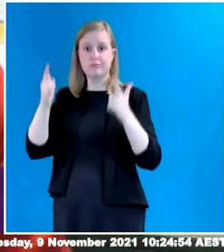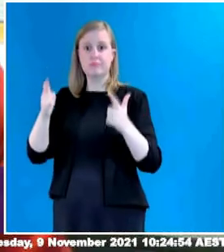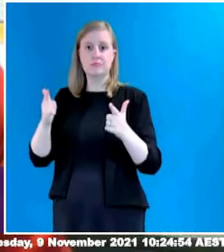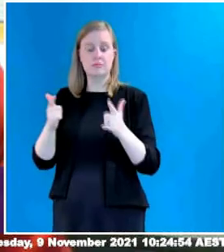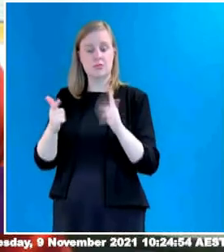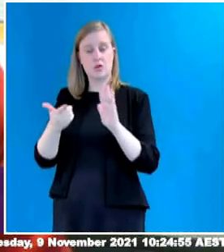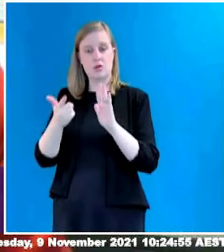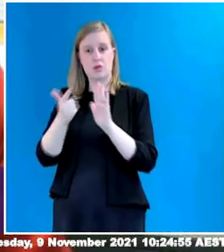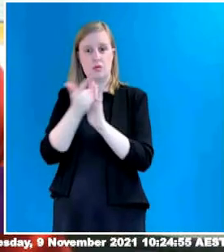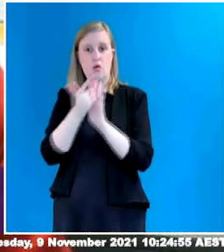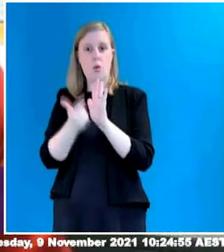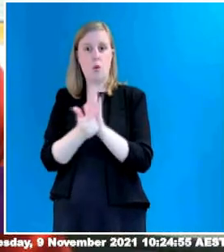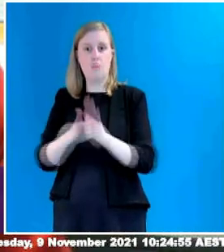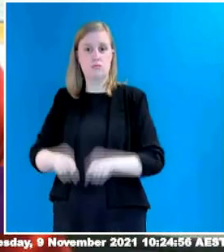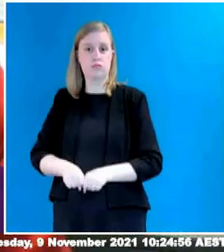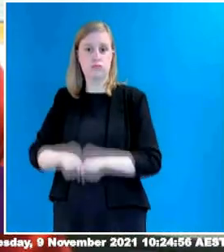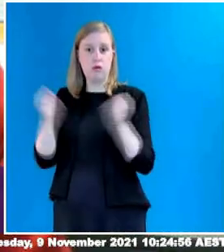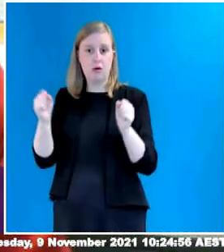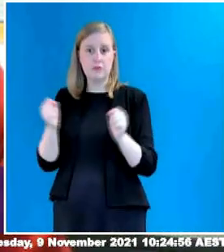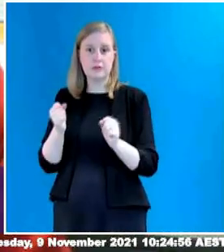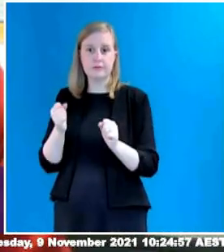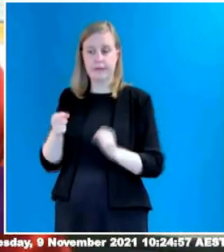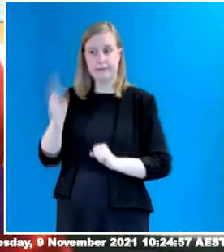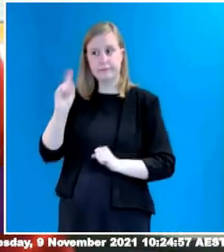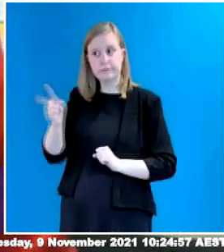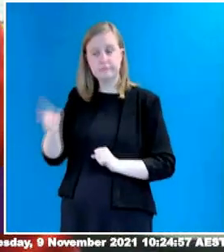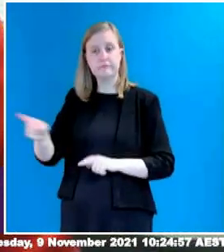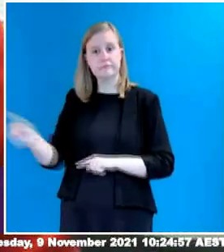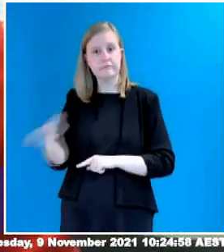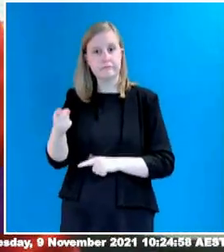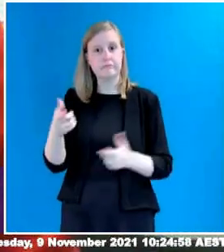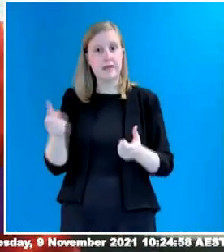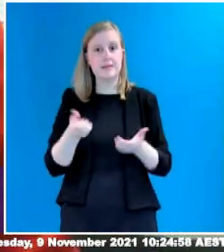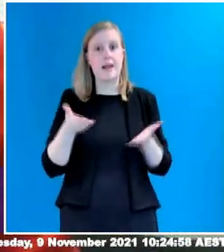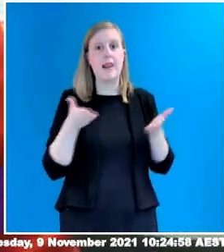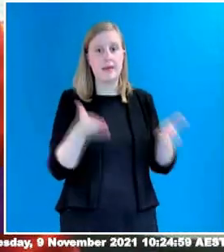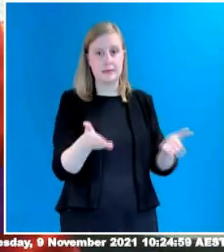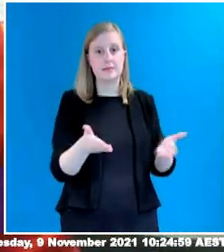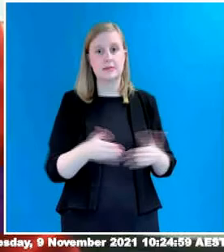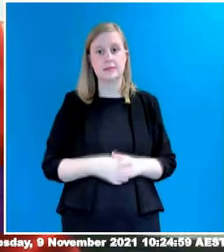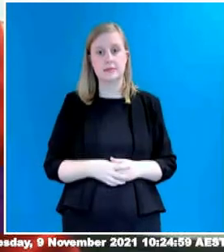The Convention on the Rights of Persons with Disabilities came after